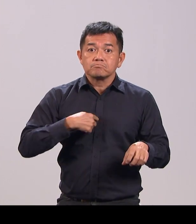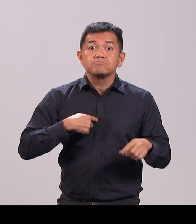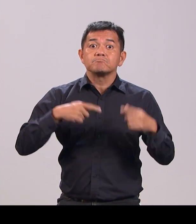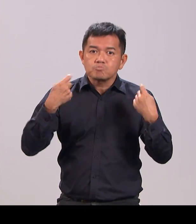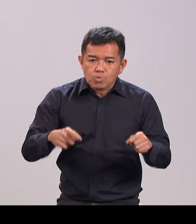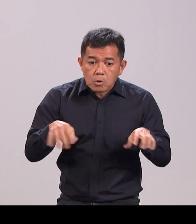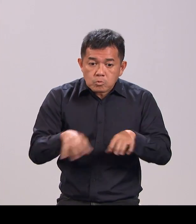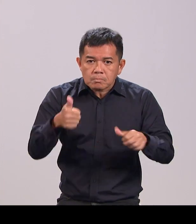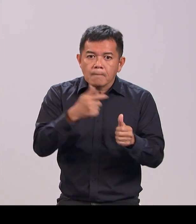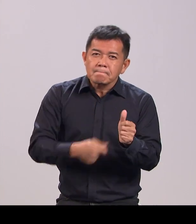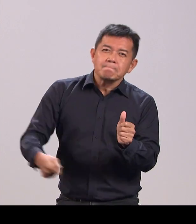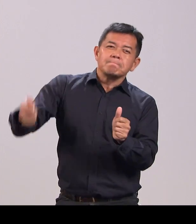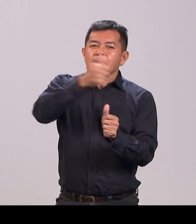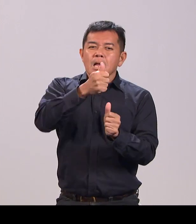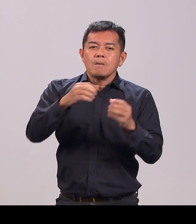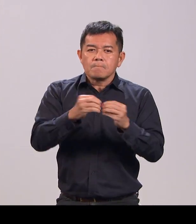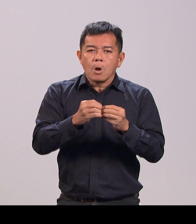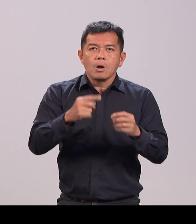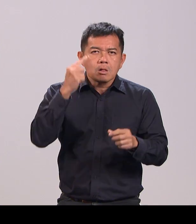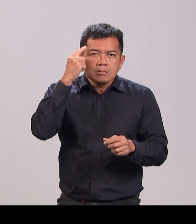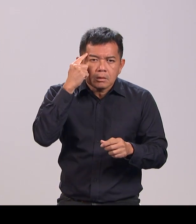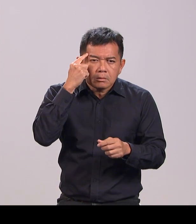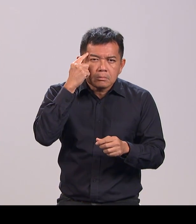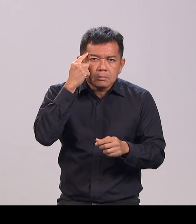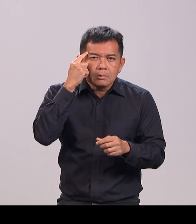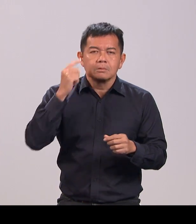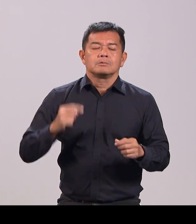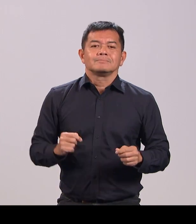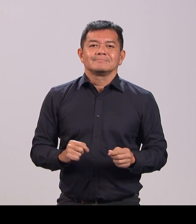And we need that mindset in Singapore.